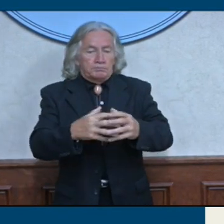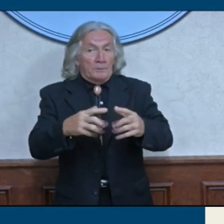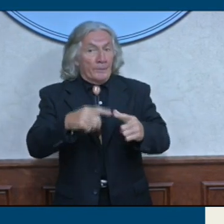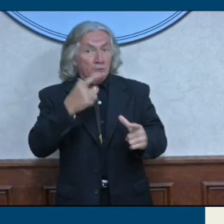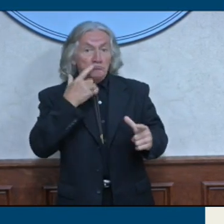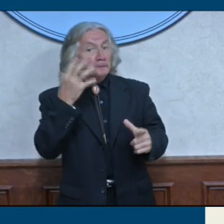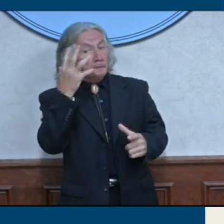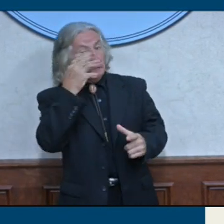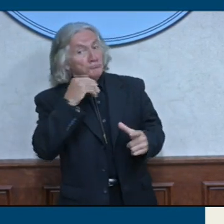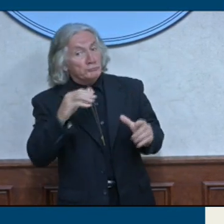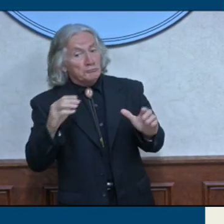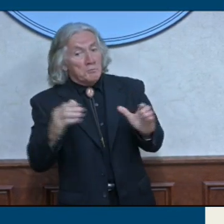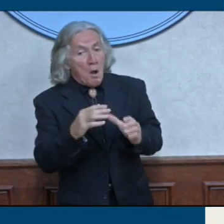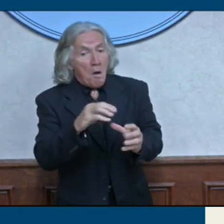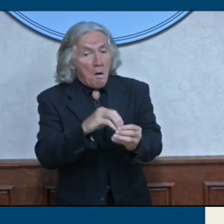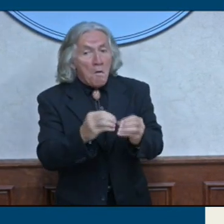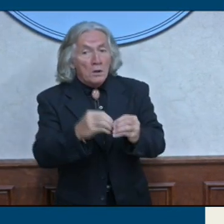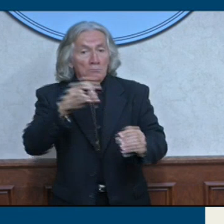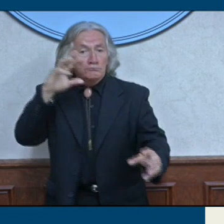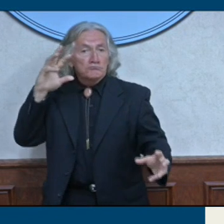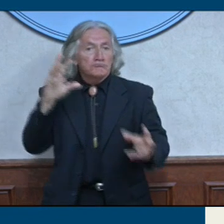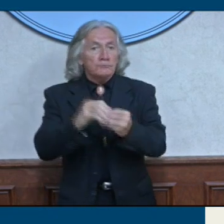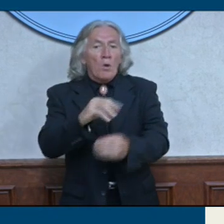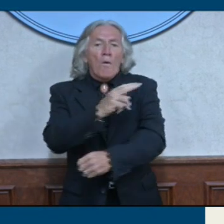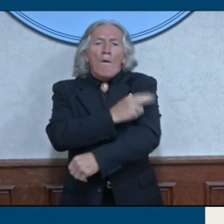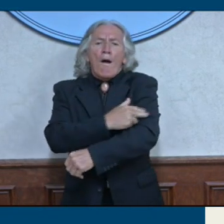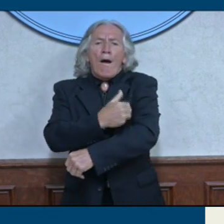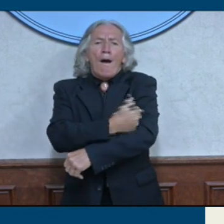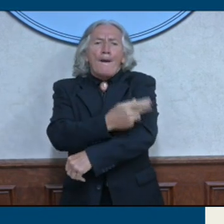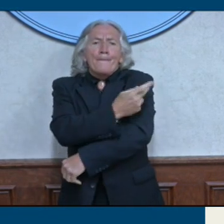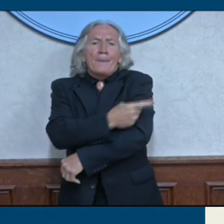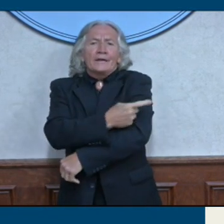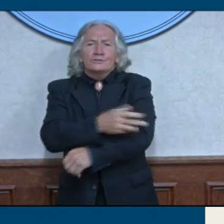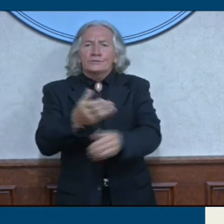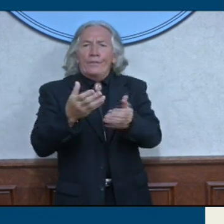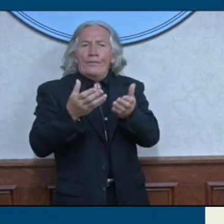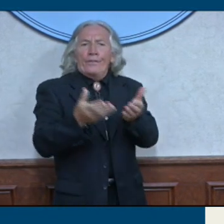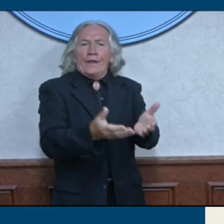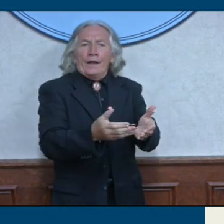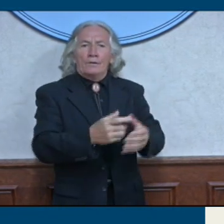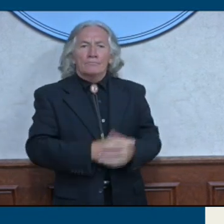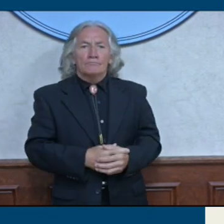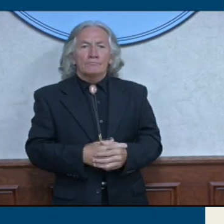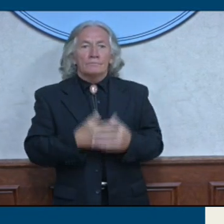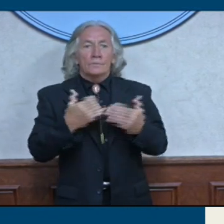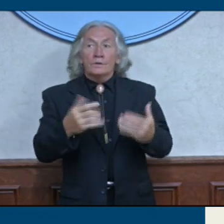THIS PARTICULAR AREA IS 765 AND SO YOU CAN SEE THAT IT'S REALLY A PRETTY SMALL NUMBER